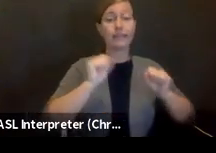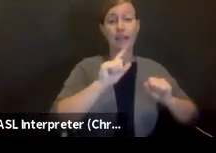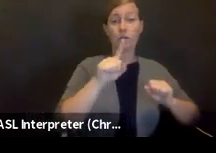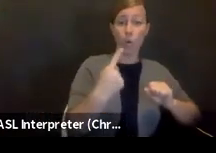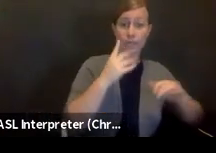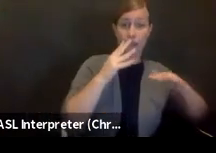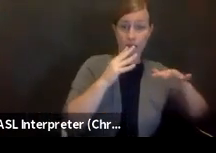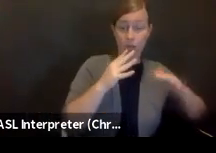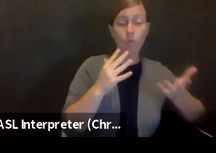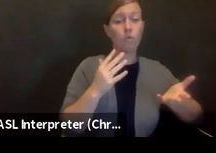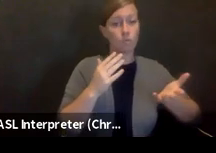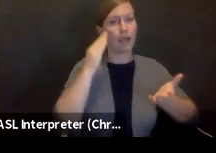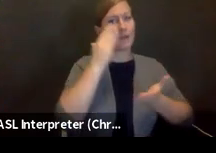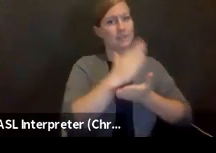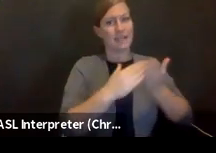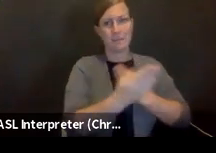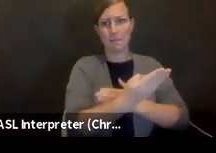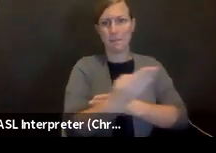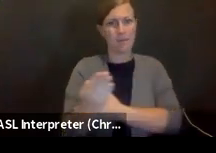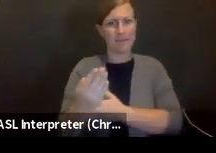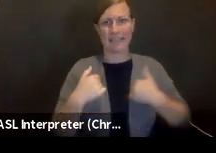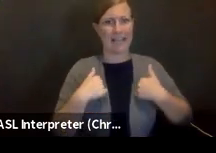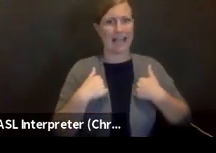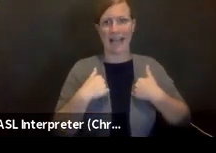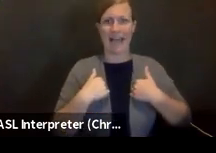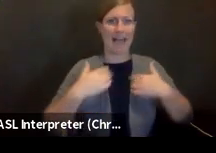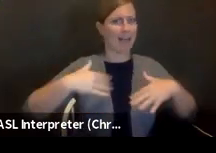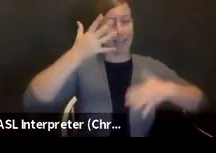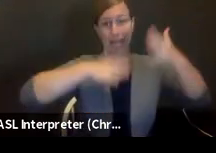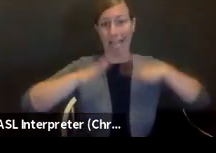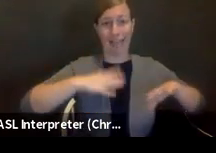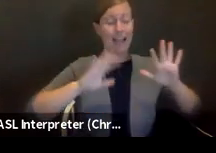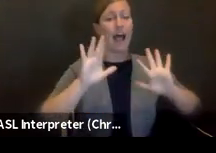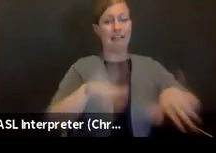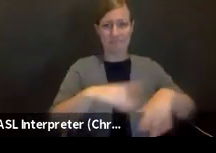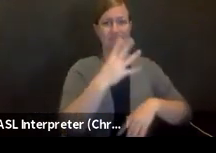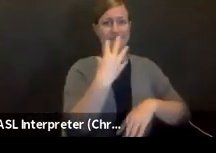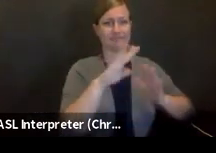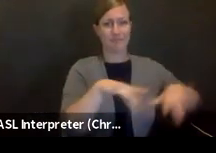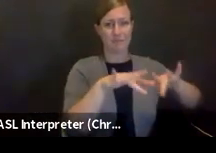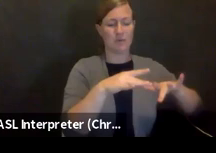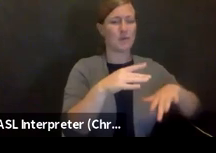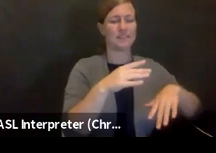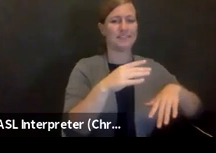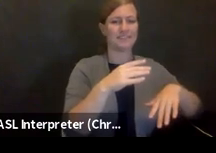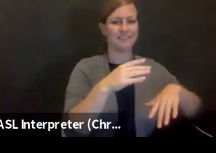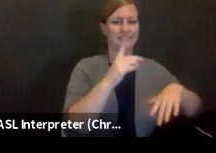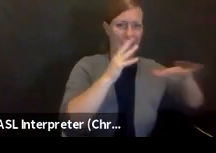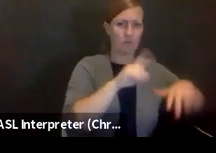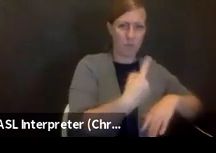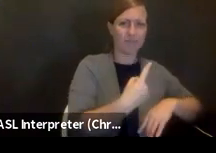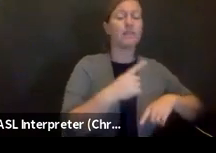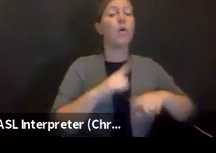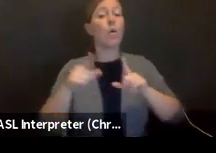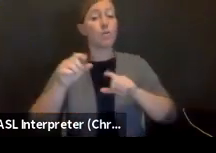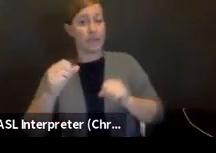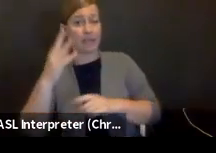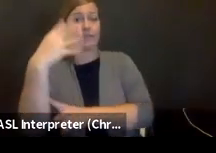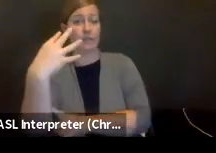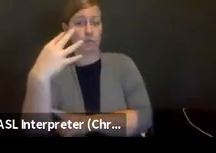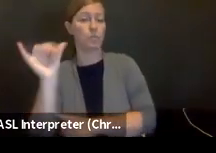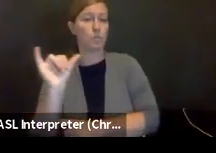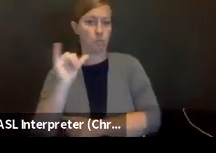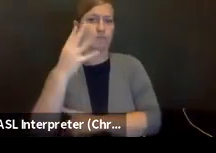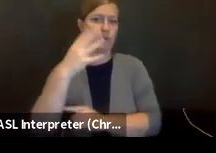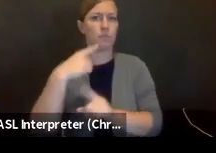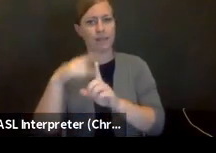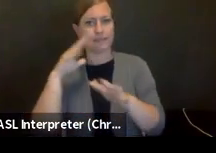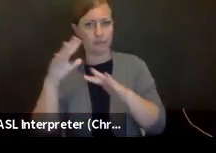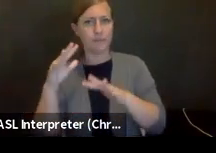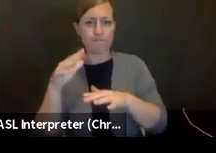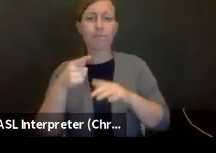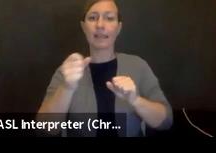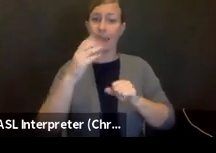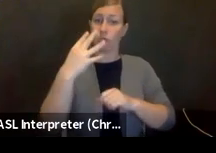ESD 189 - Amy Colburn: I know some of those mornings, where I just didn't have time to get ready. Maybe I just wanted to do an audio only recording. But you can do audio and video as well so you can record right within school g, which is nice and handy.